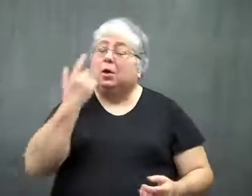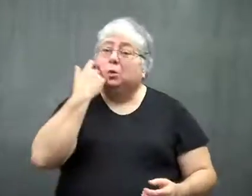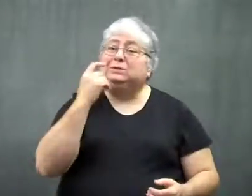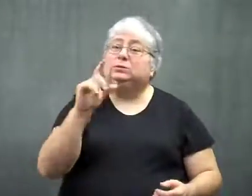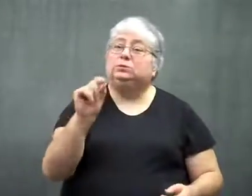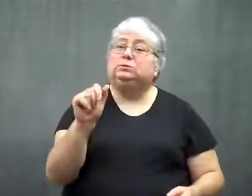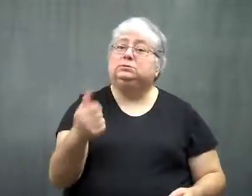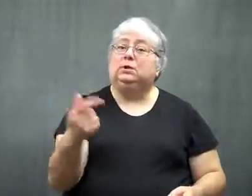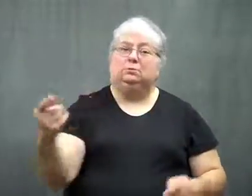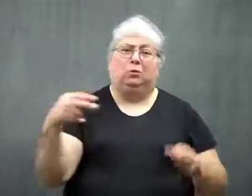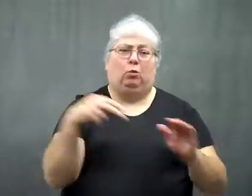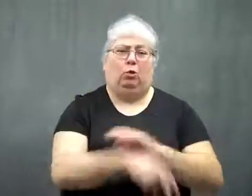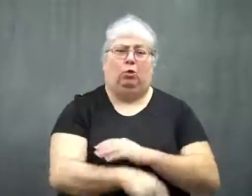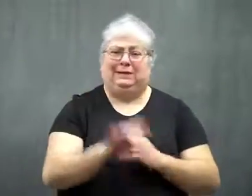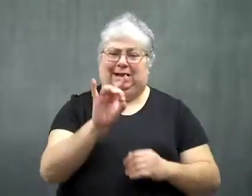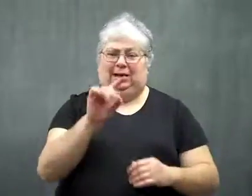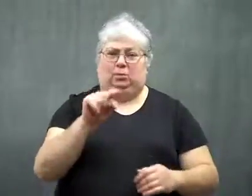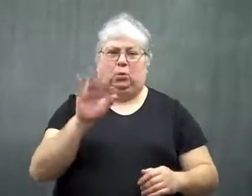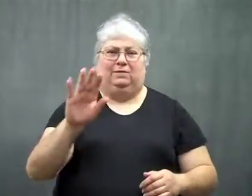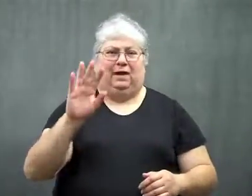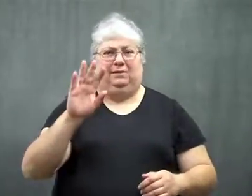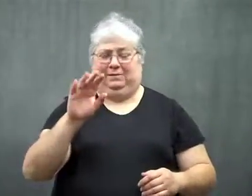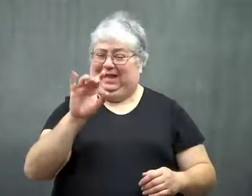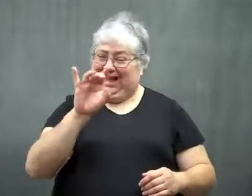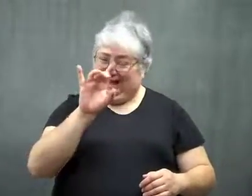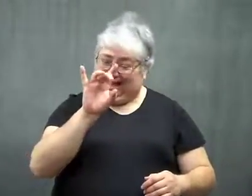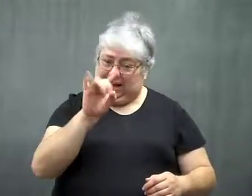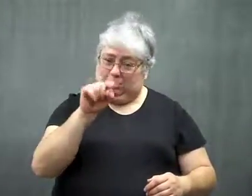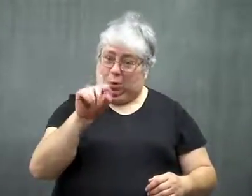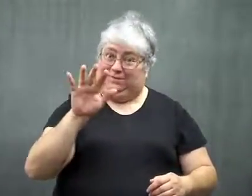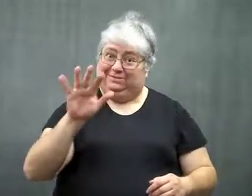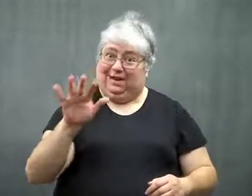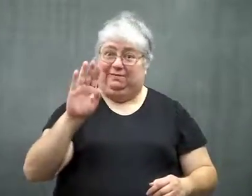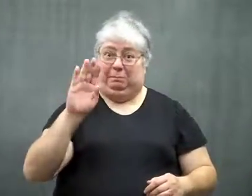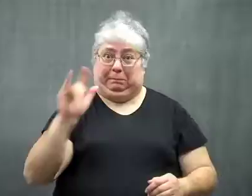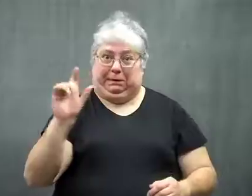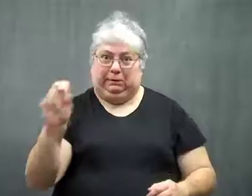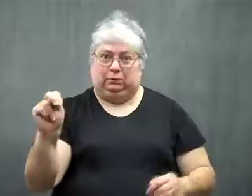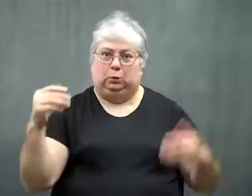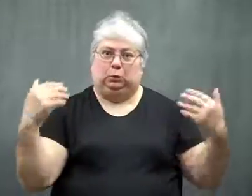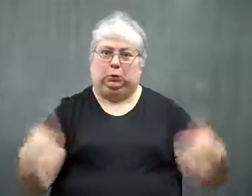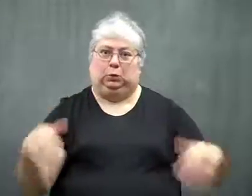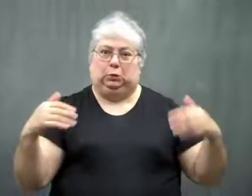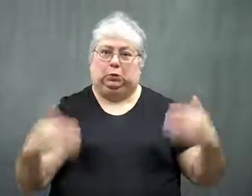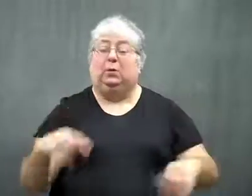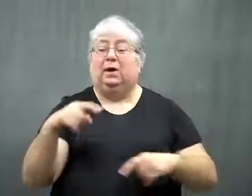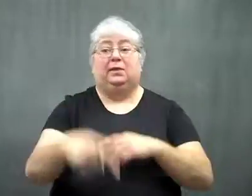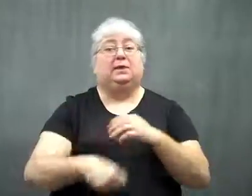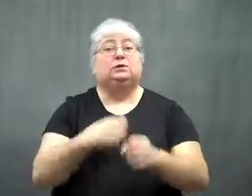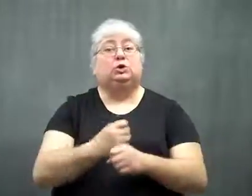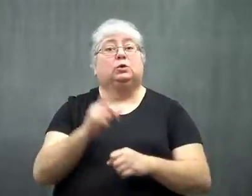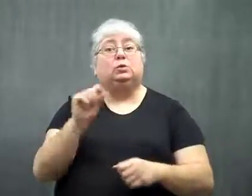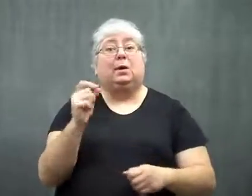In 2010, it had a whopping deficit of $8.5 billion.